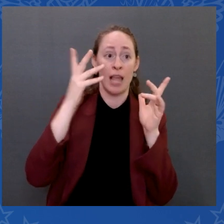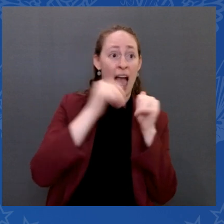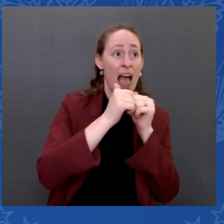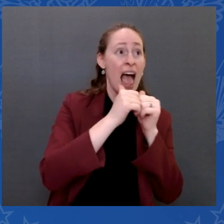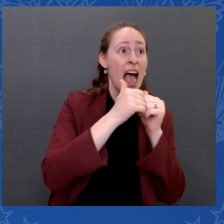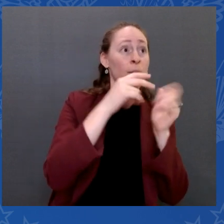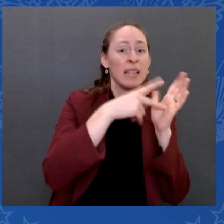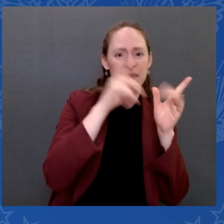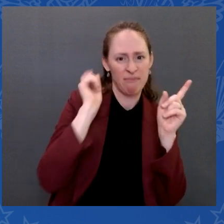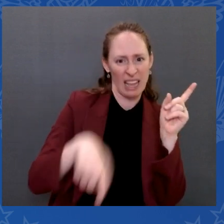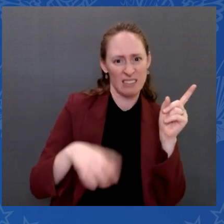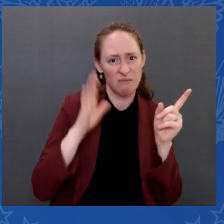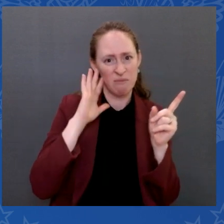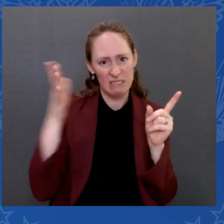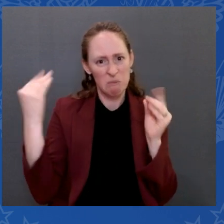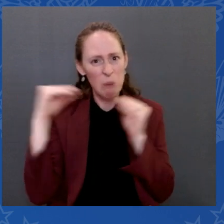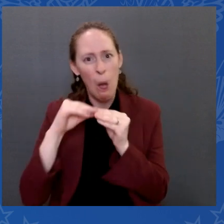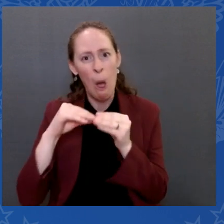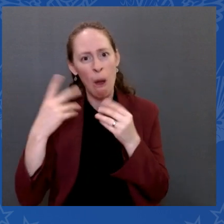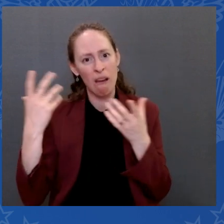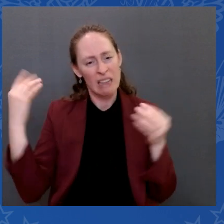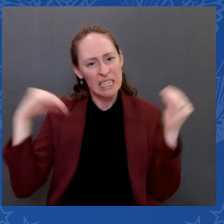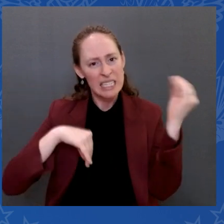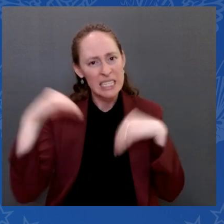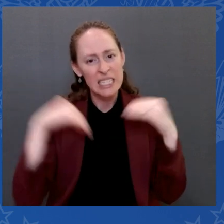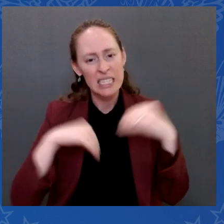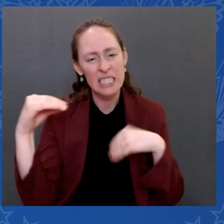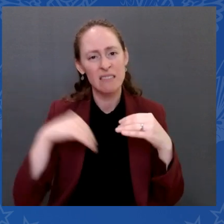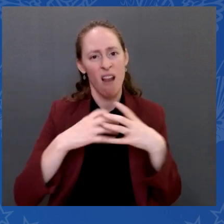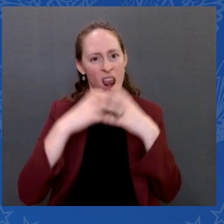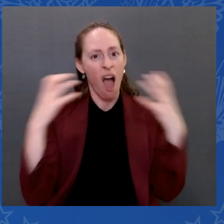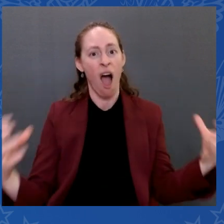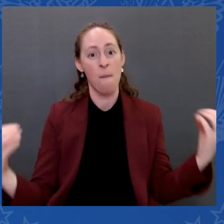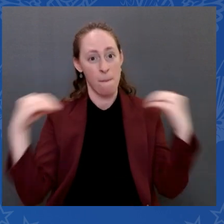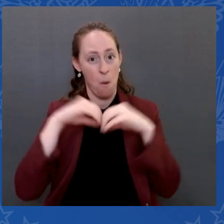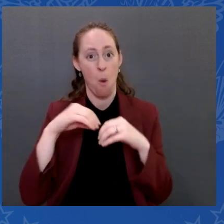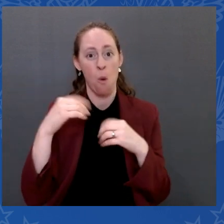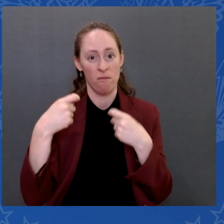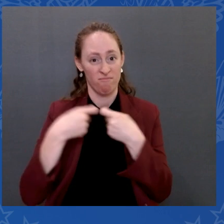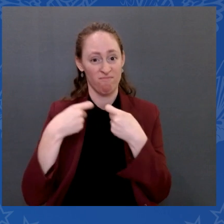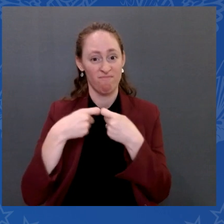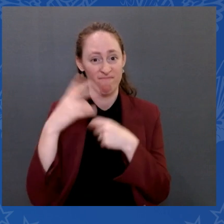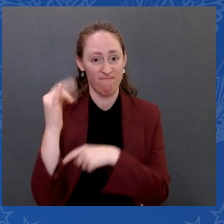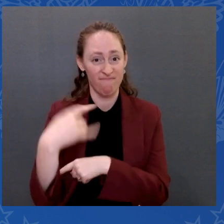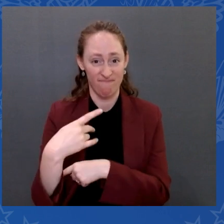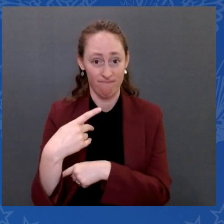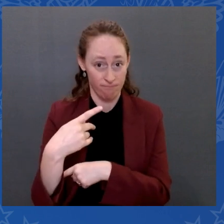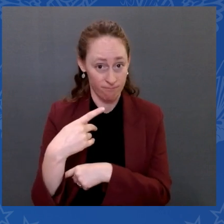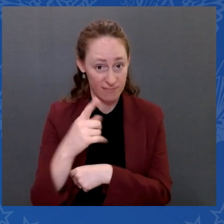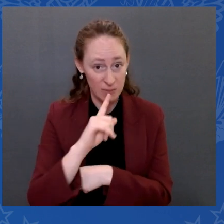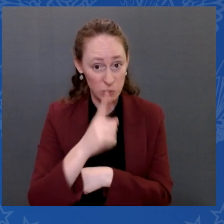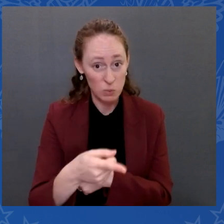I mean, is there a correlation there? Mr. Taiclet: There's a total correlation, Mr. President. You can't conduct, you know,